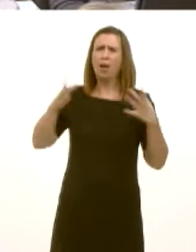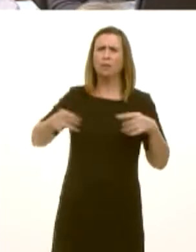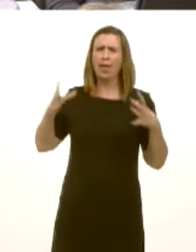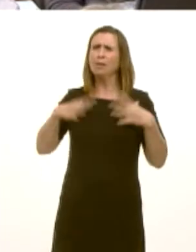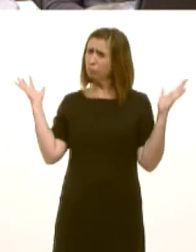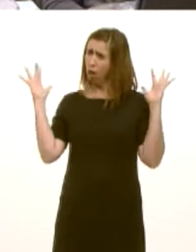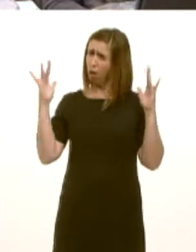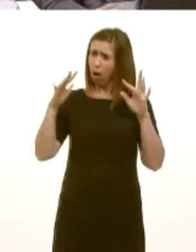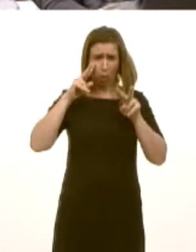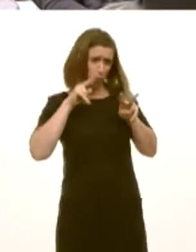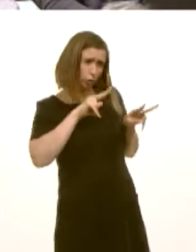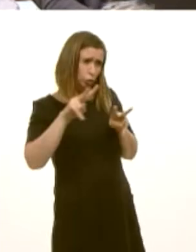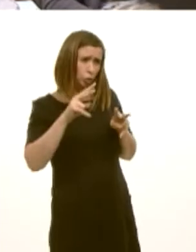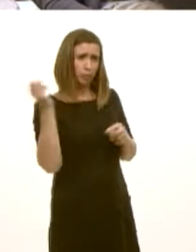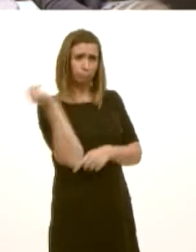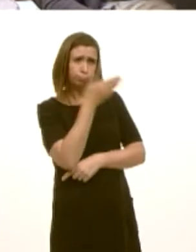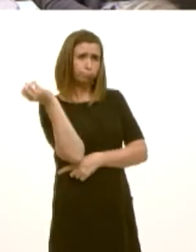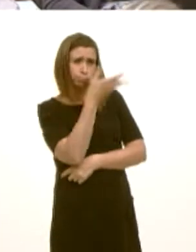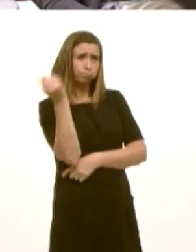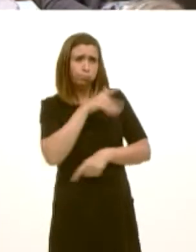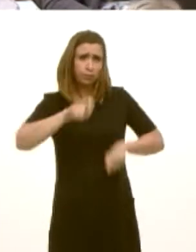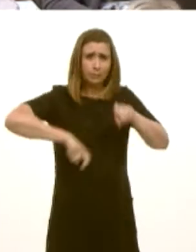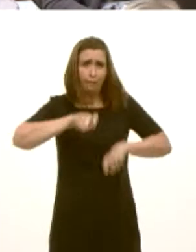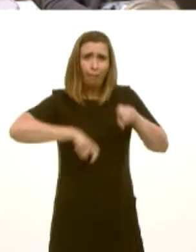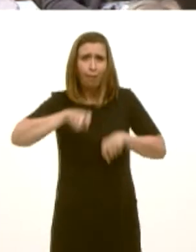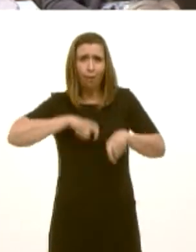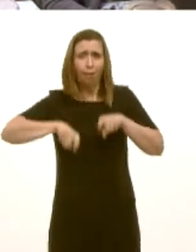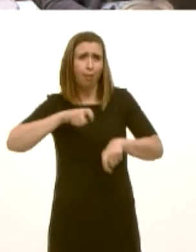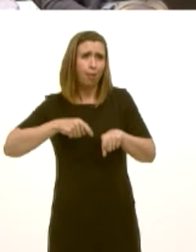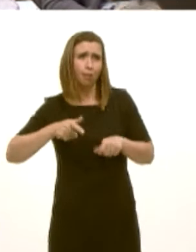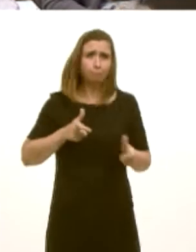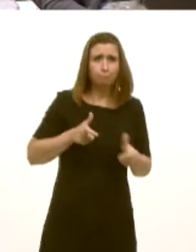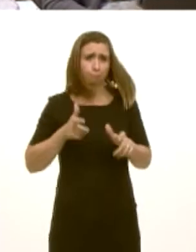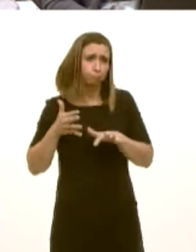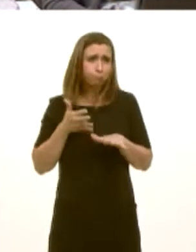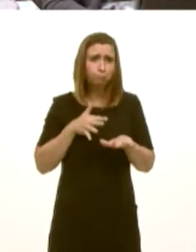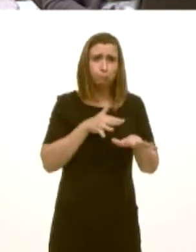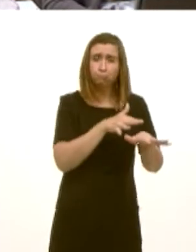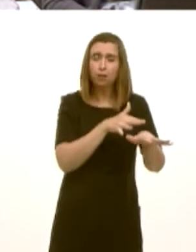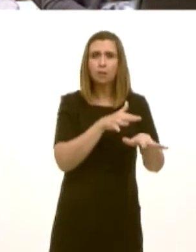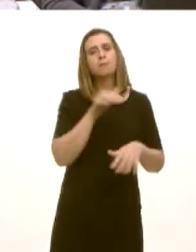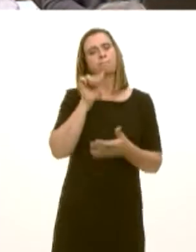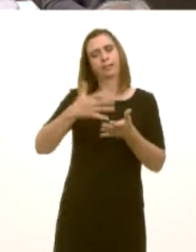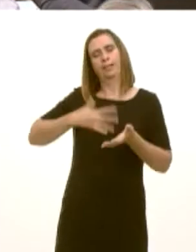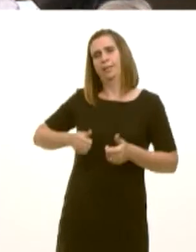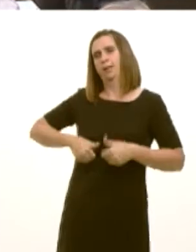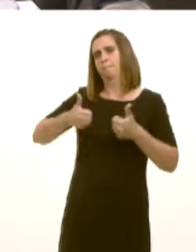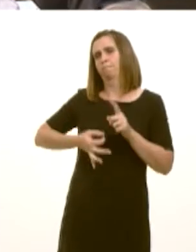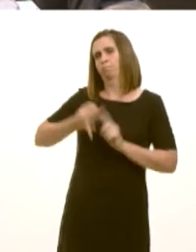It has raised a significant amount for charity, but it is right to say that the organisers need to be far better at organising the event.